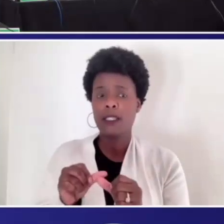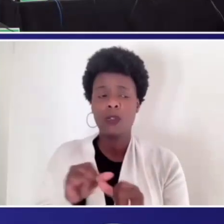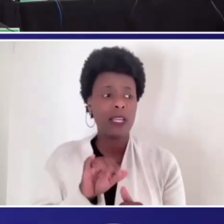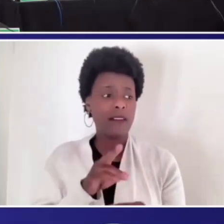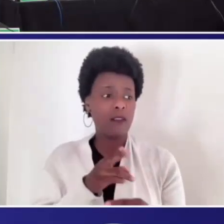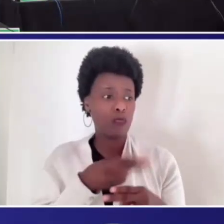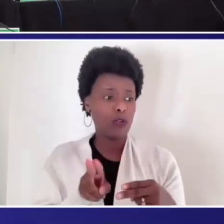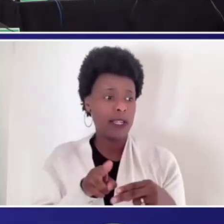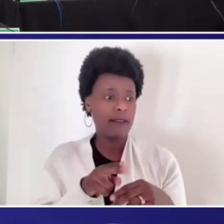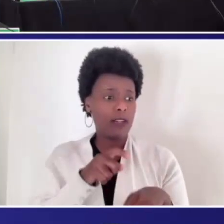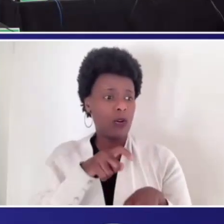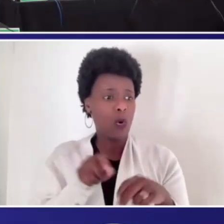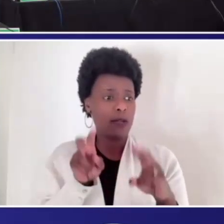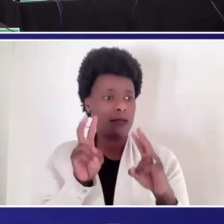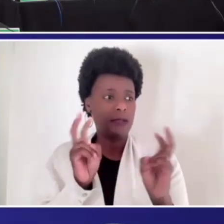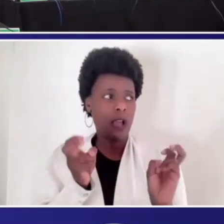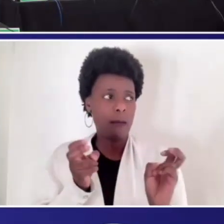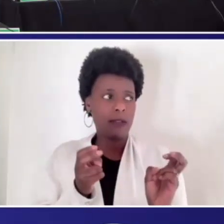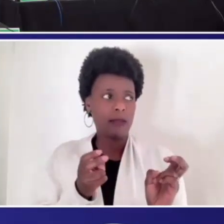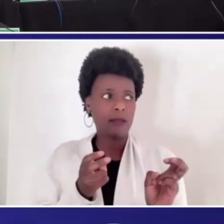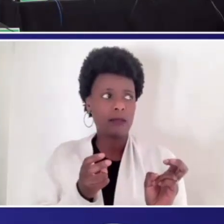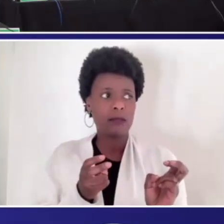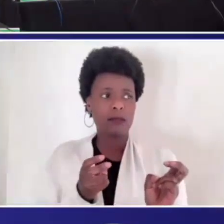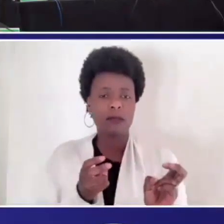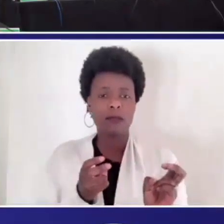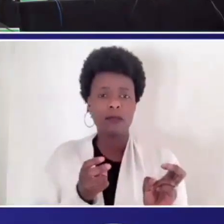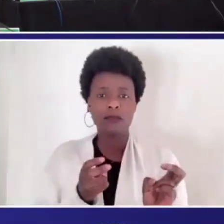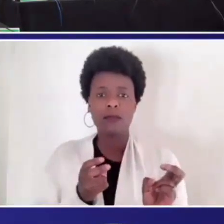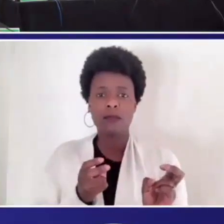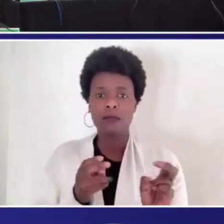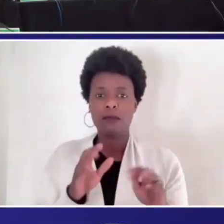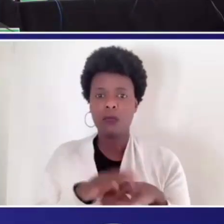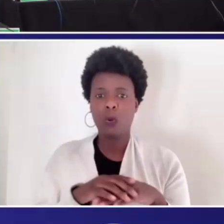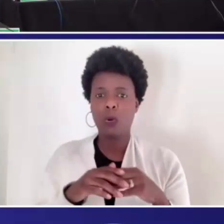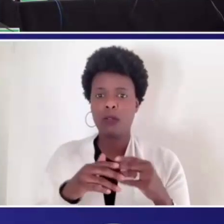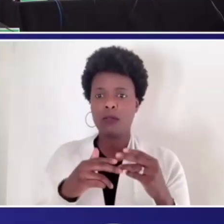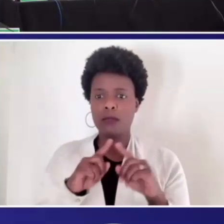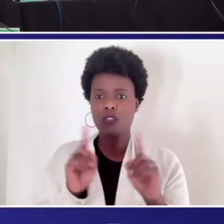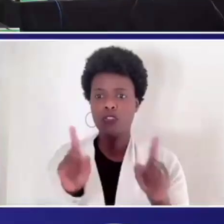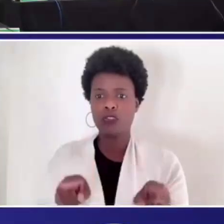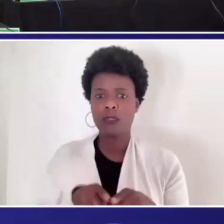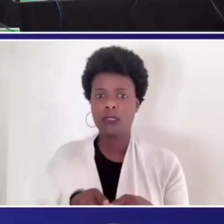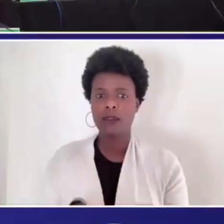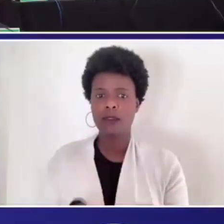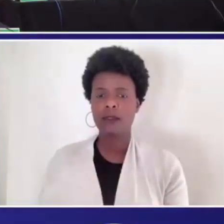talking about at the -- that's on the screen. Okay.